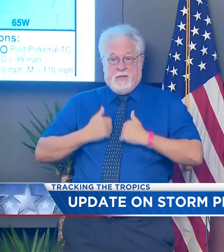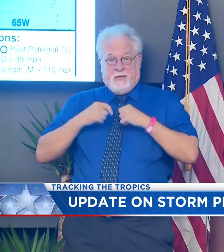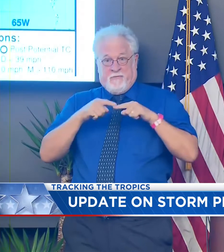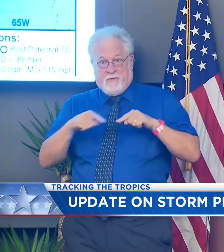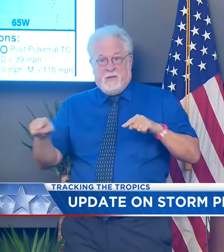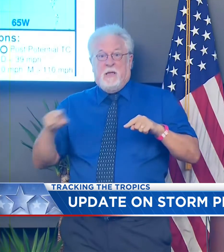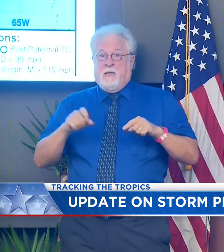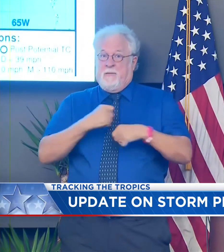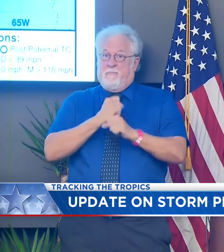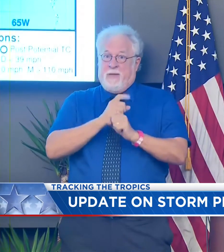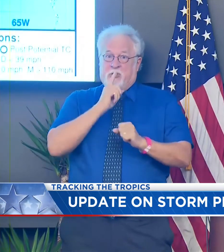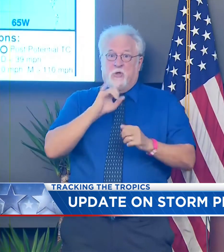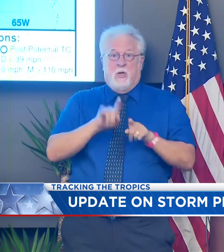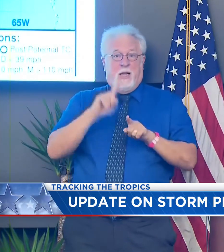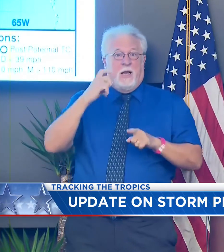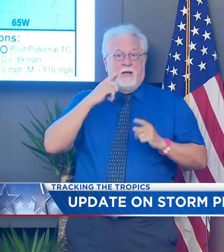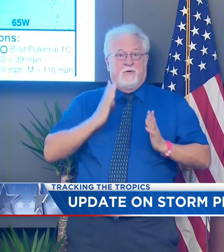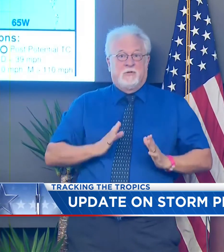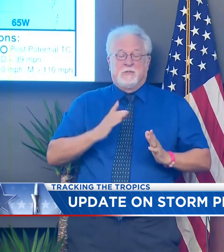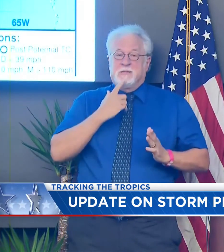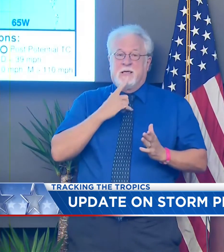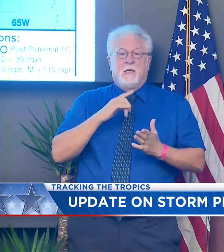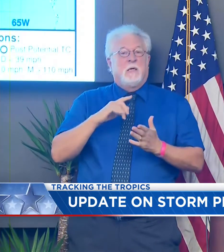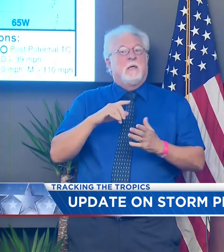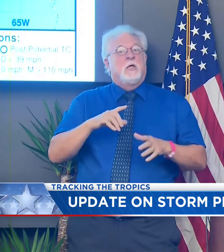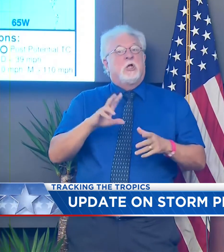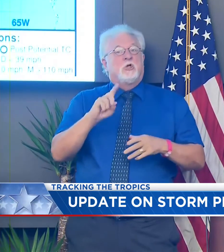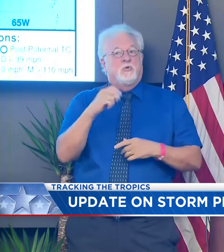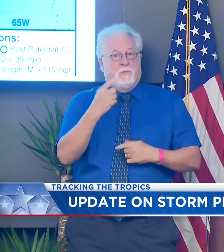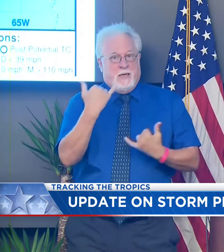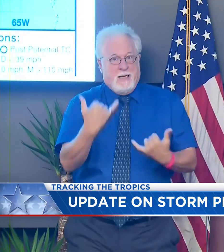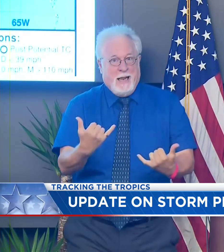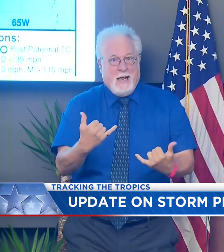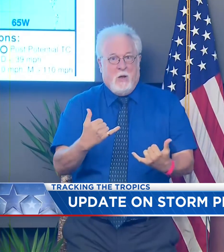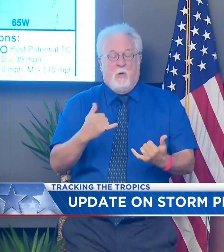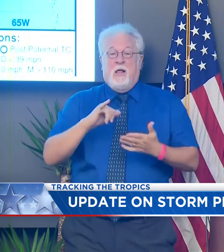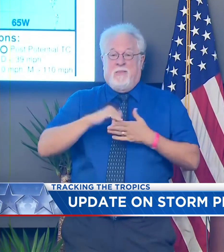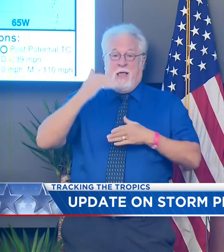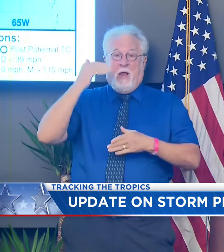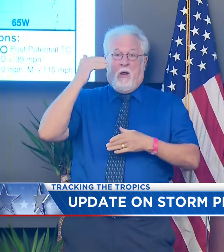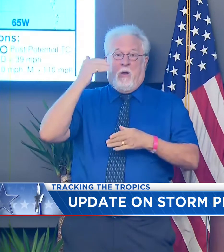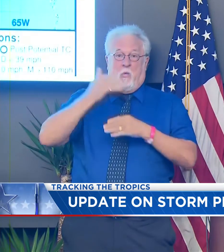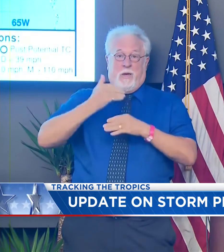PONTCHARTRAIN, THOSE AREAS COULD SEE 3-6 AND ALSO 2-4.